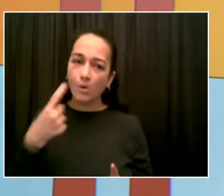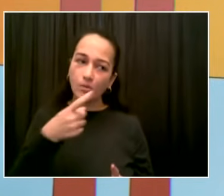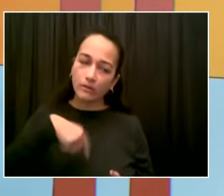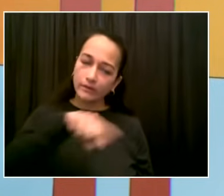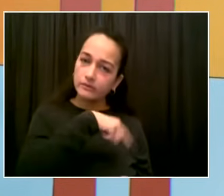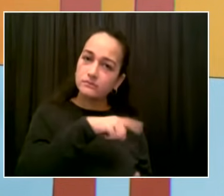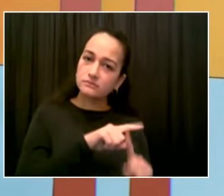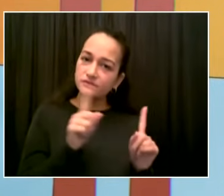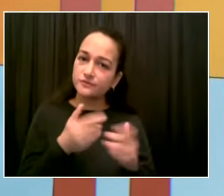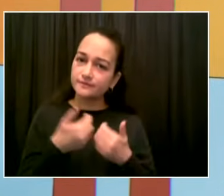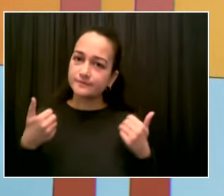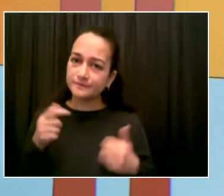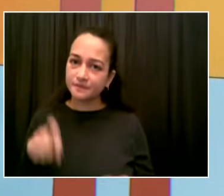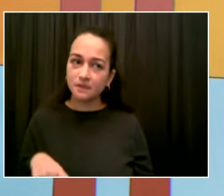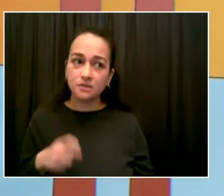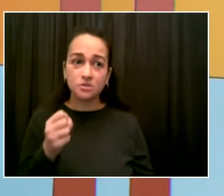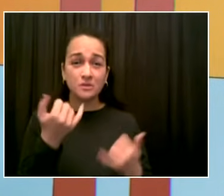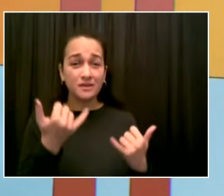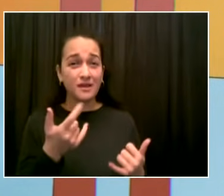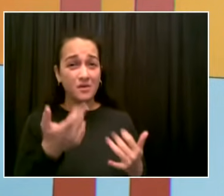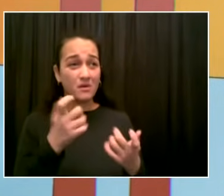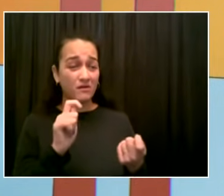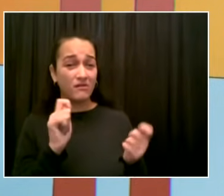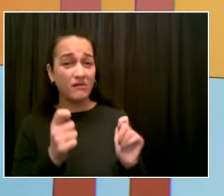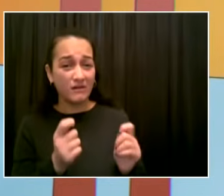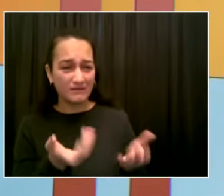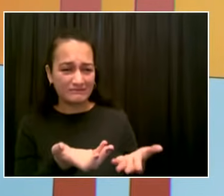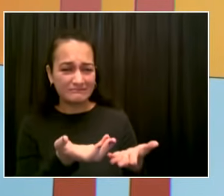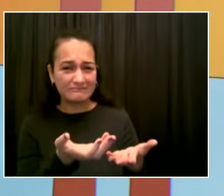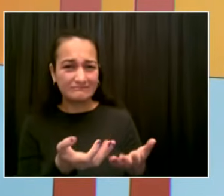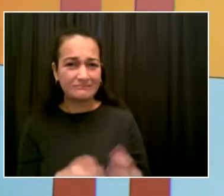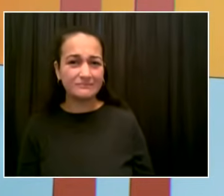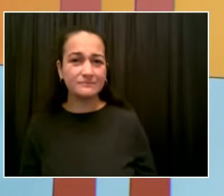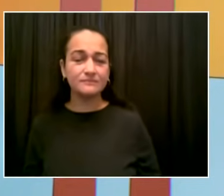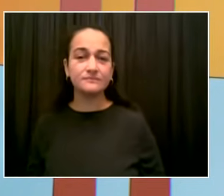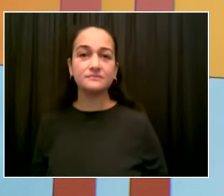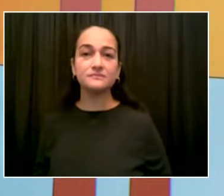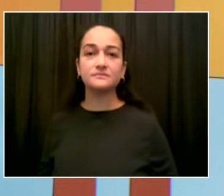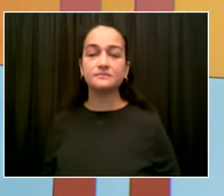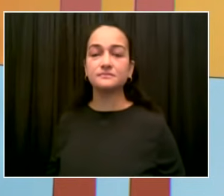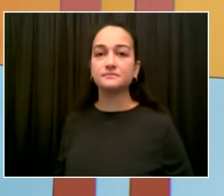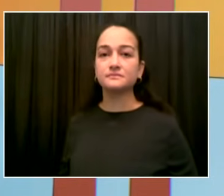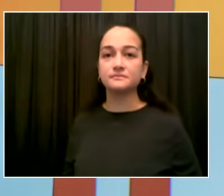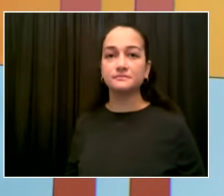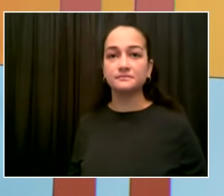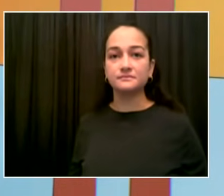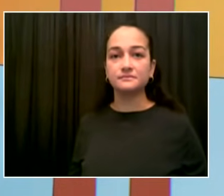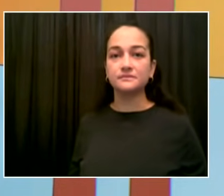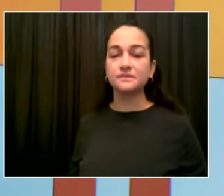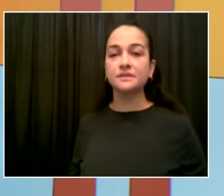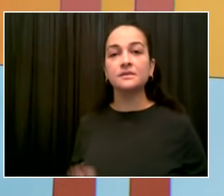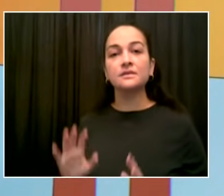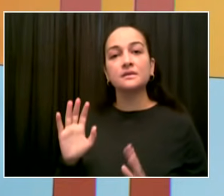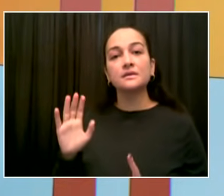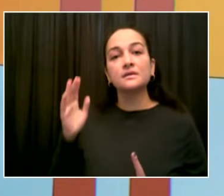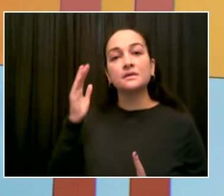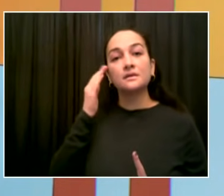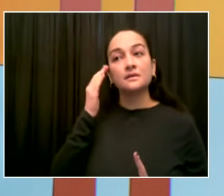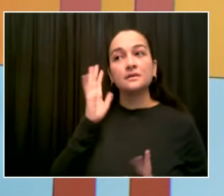HOW IS THAT GOING TO WORK AS FAR AS THE PRIVATE SECURITY GOES IN THE LAW? MICHAEL, I FIND IT MORE THAN IRONIC THAT THE